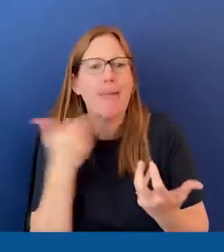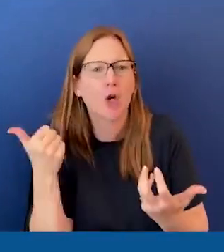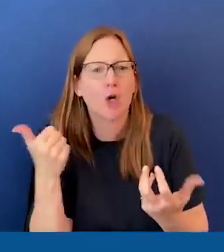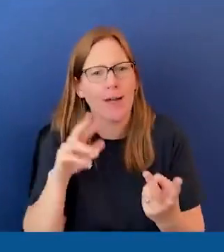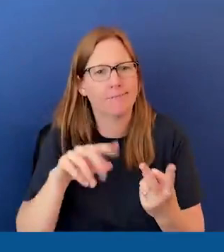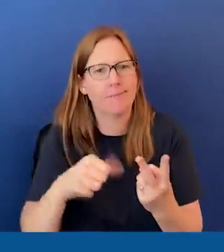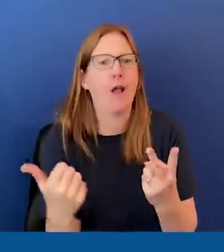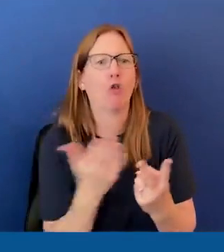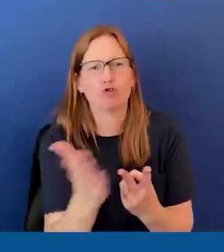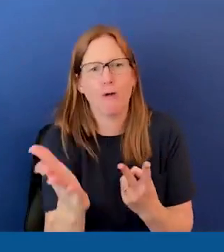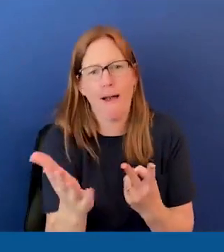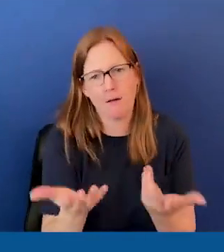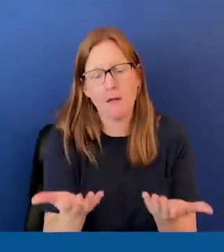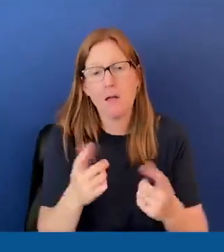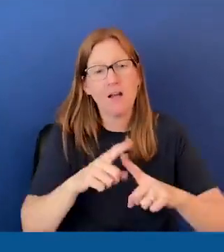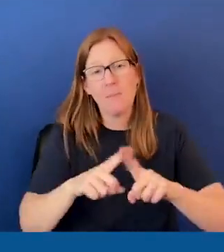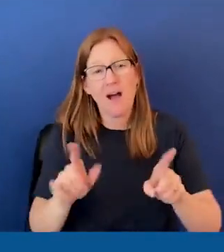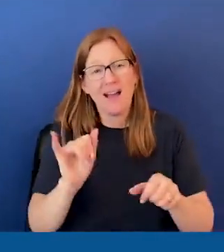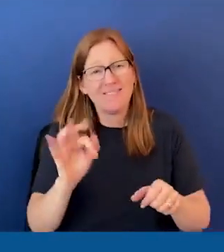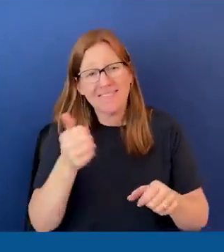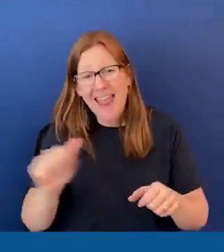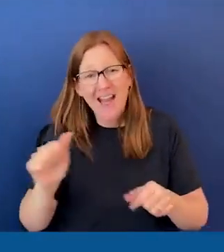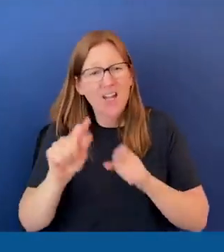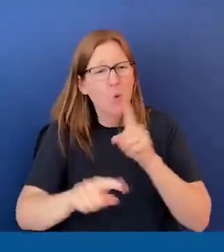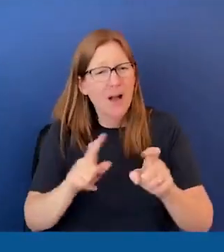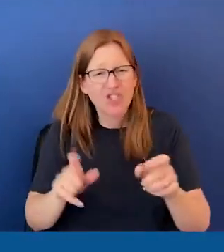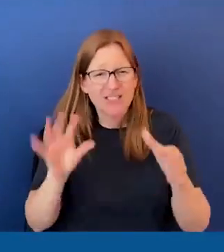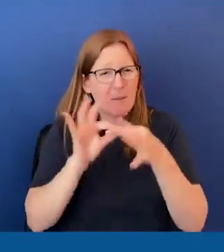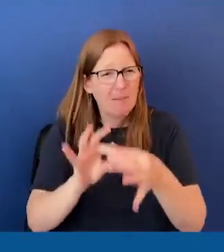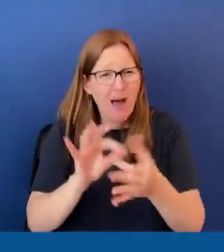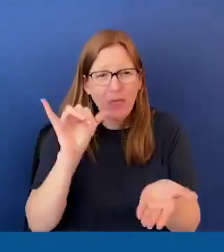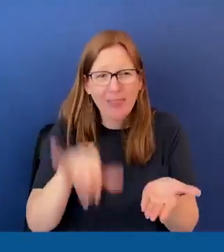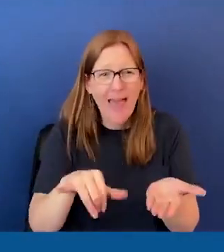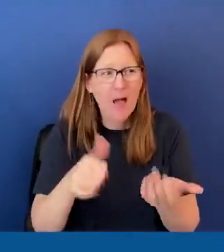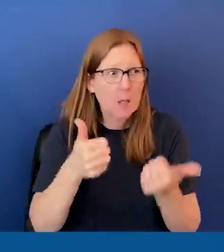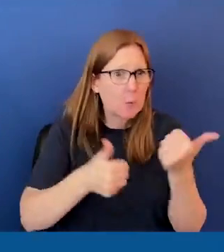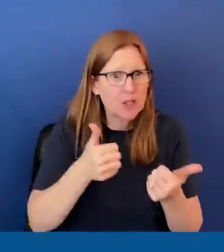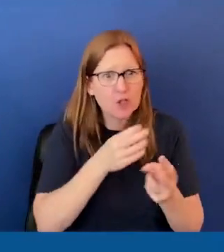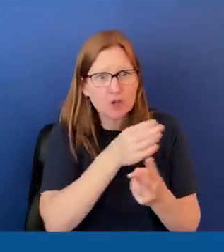And but if there are questions about that, and you do